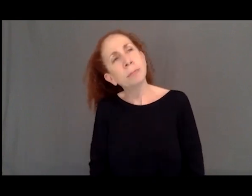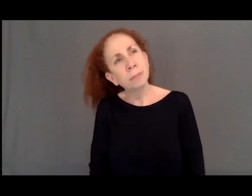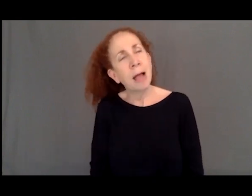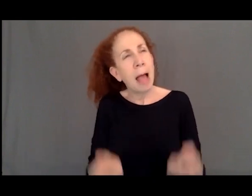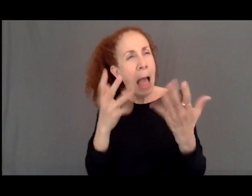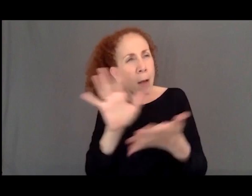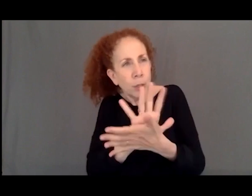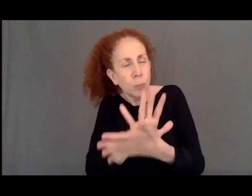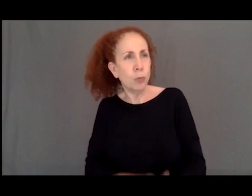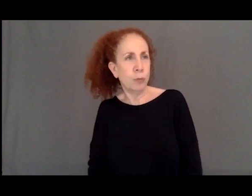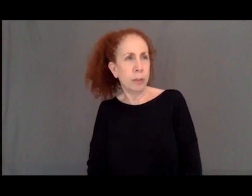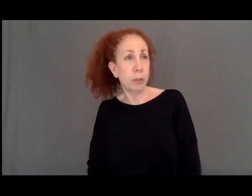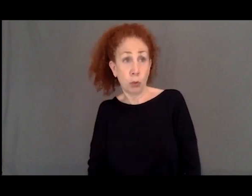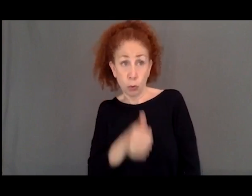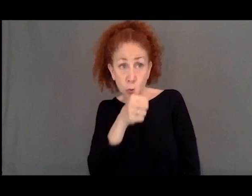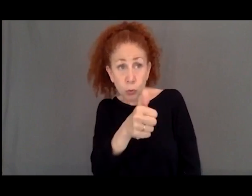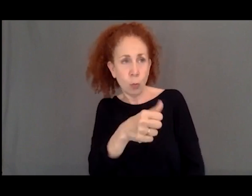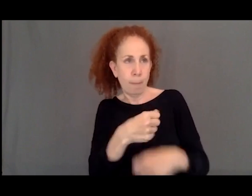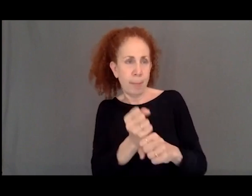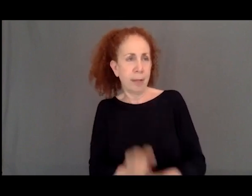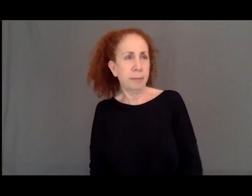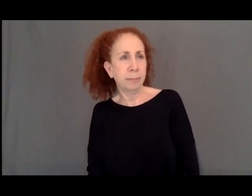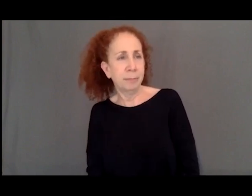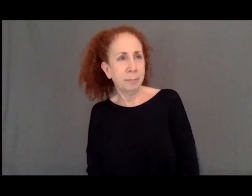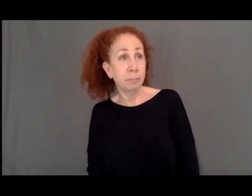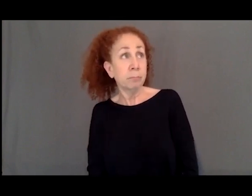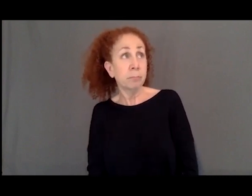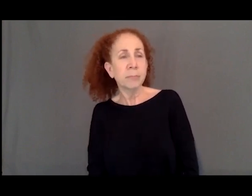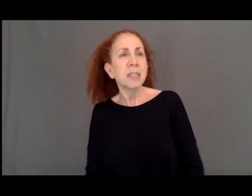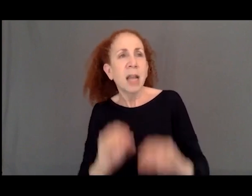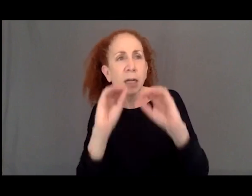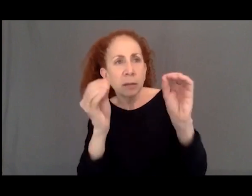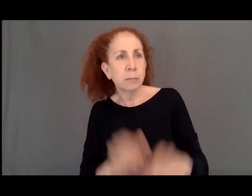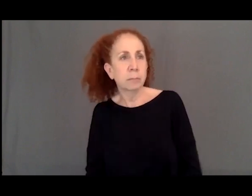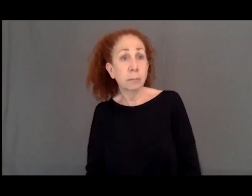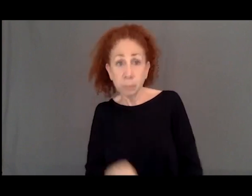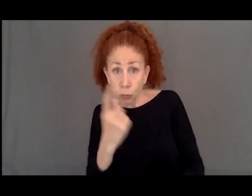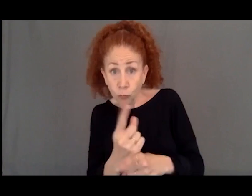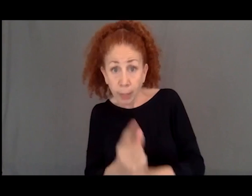How many movies have you made? None. Isn't that right?